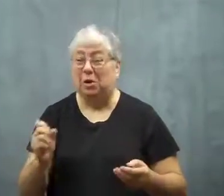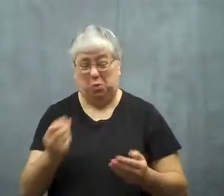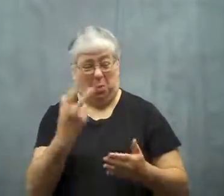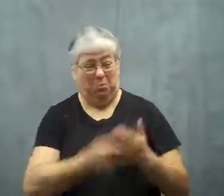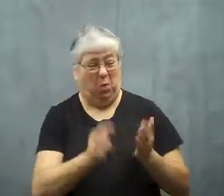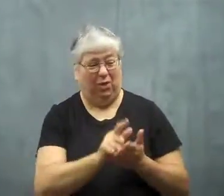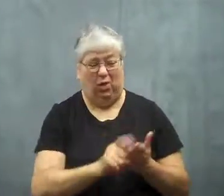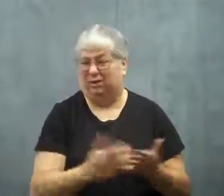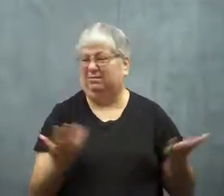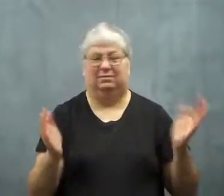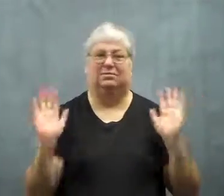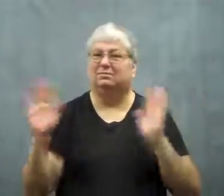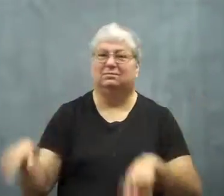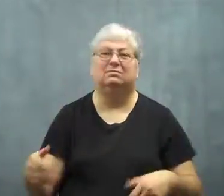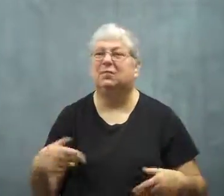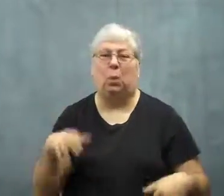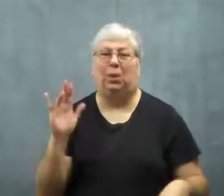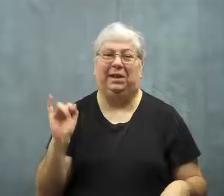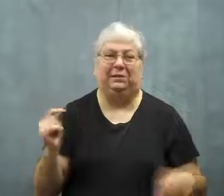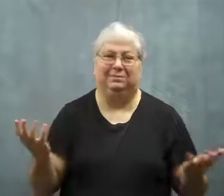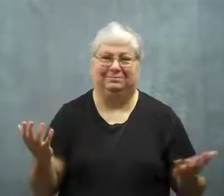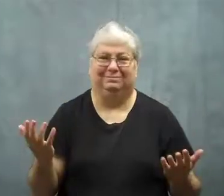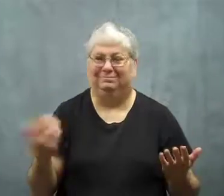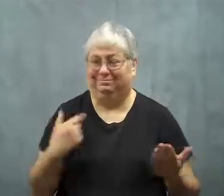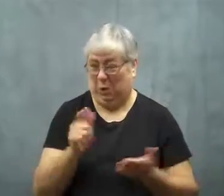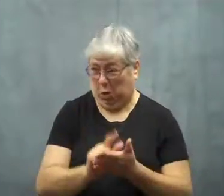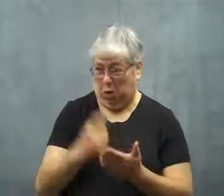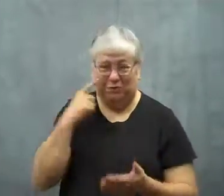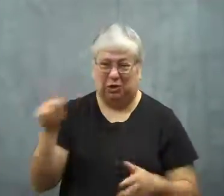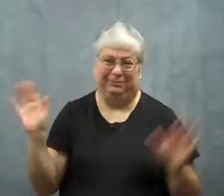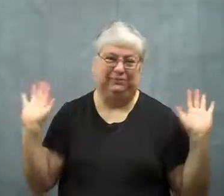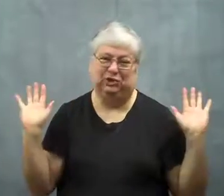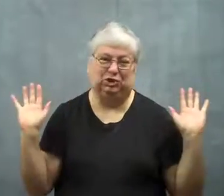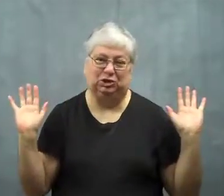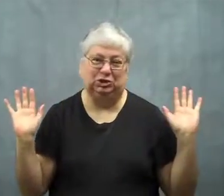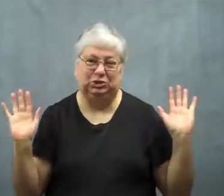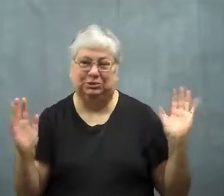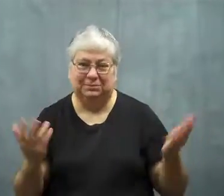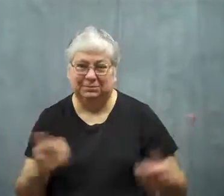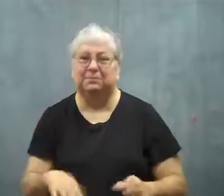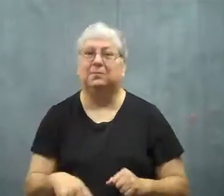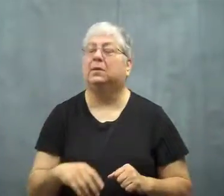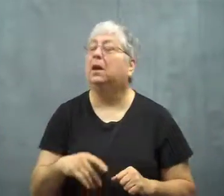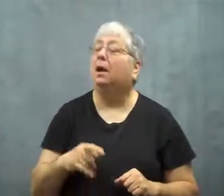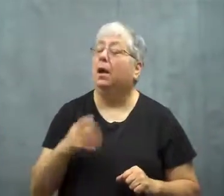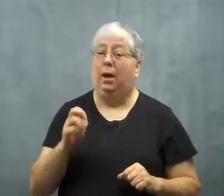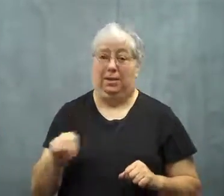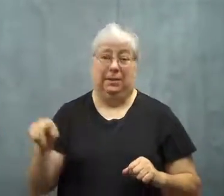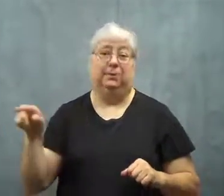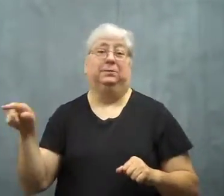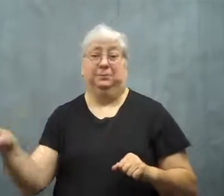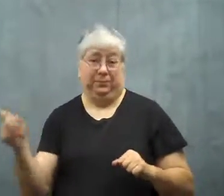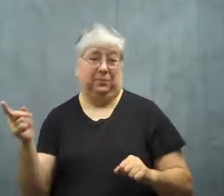So both attorneys said they could no longer represent him.